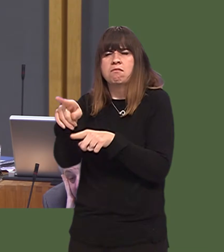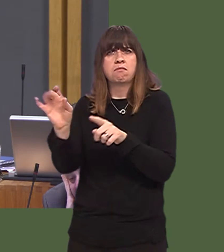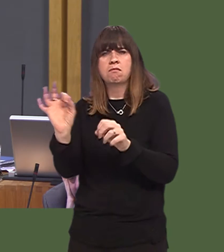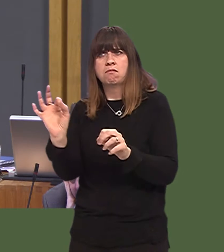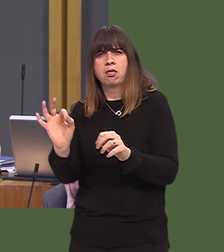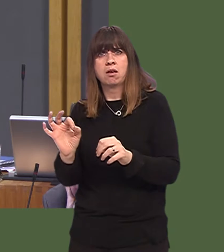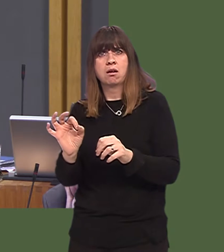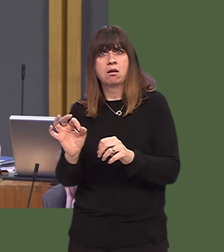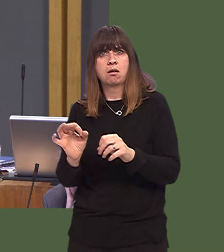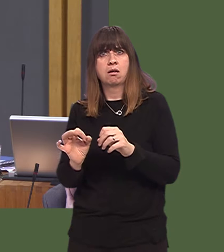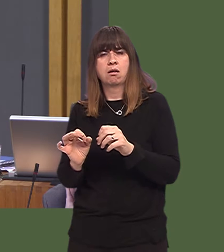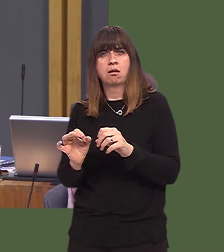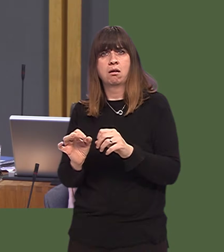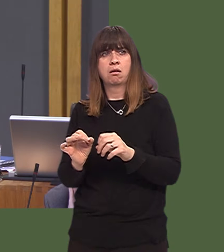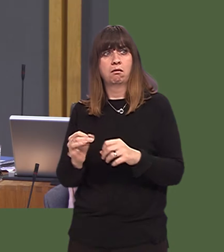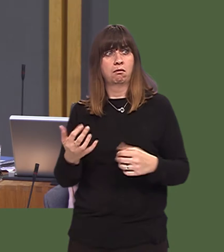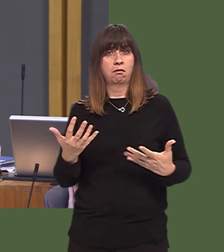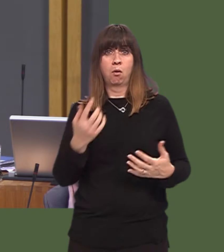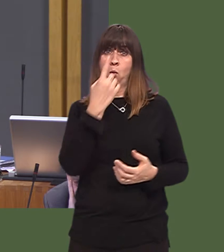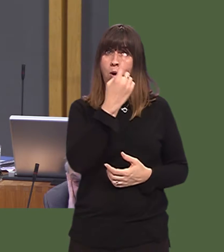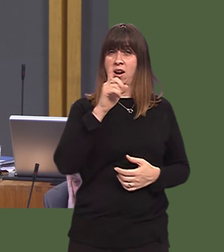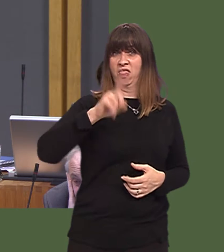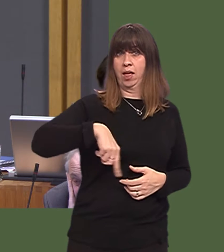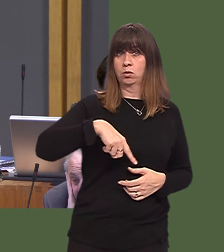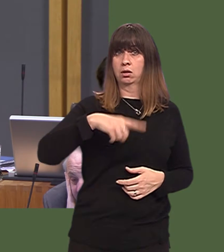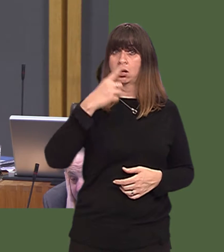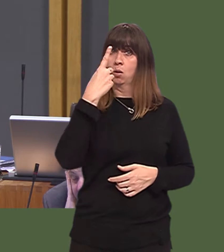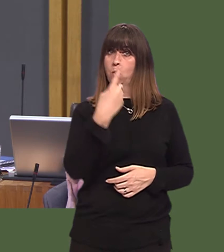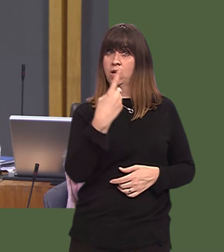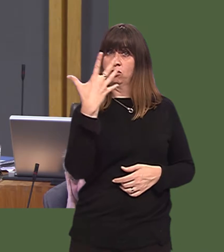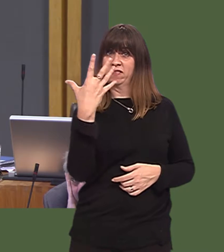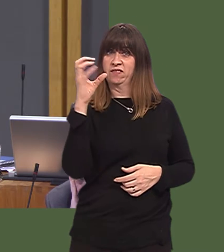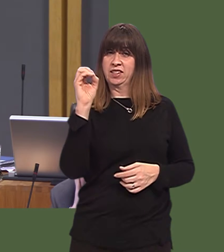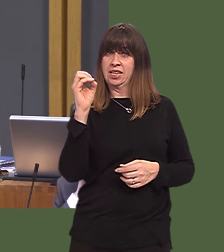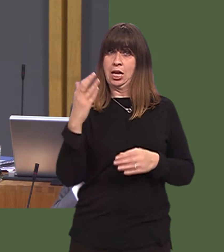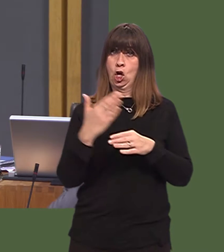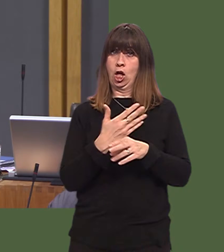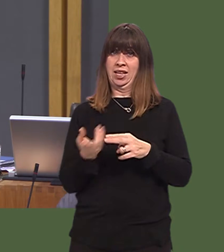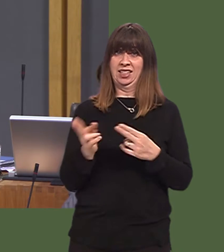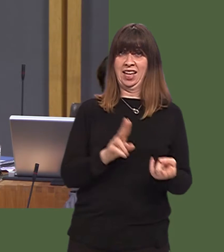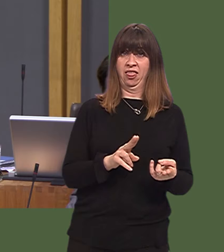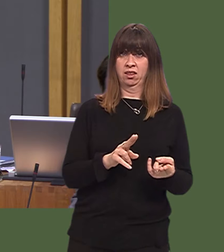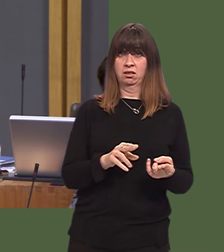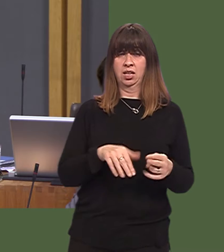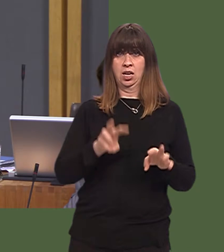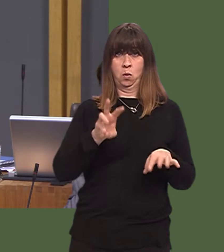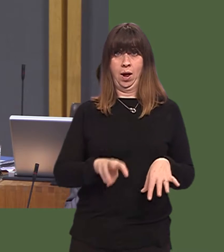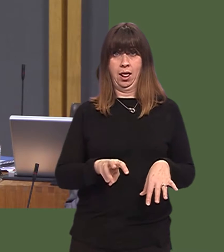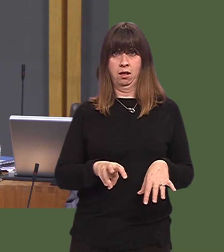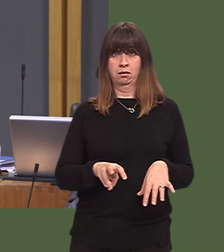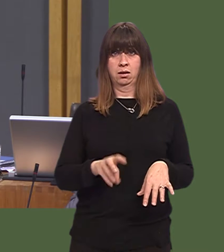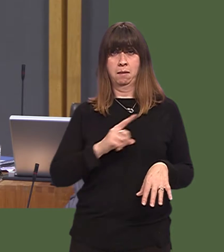to me last week that 1,150 early deaths take place annually in Wales because of nitrogen